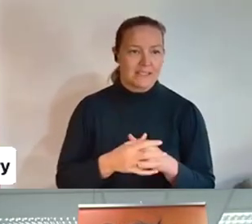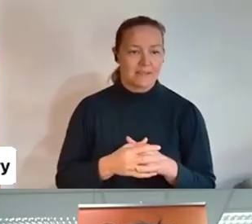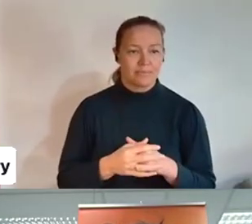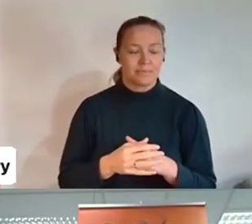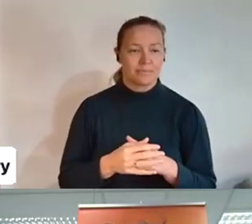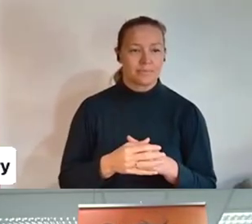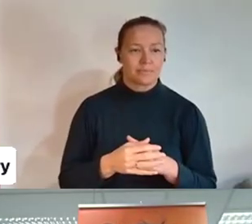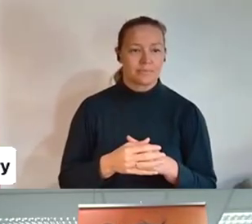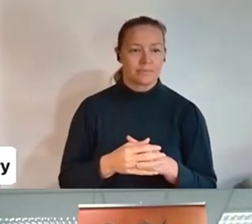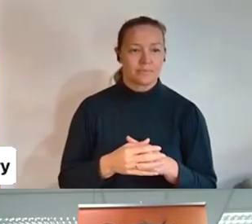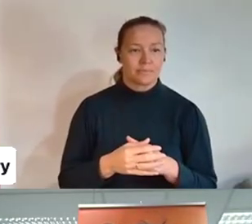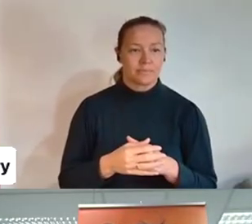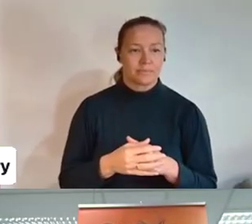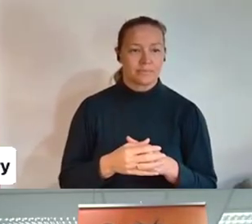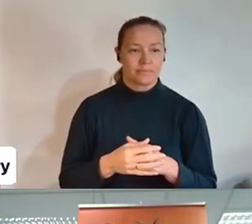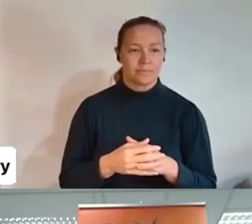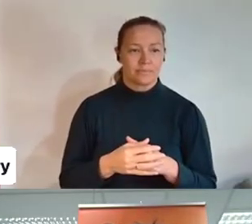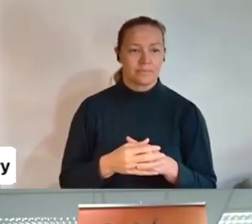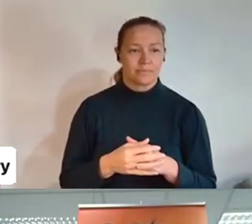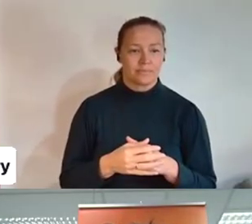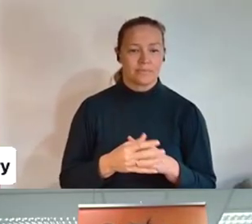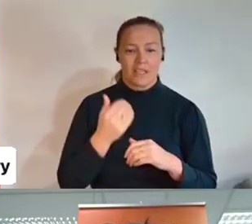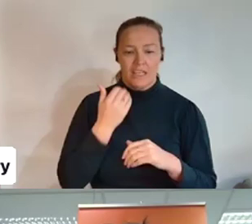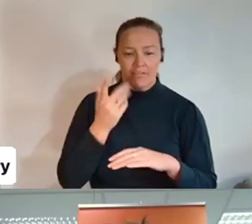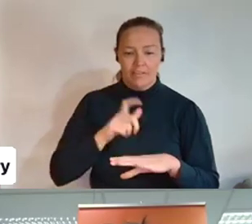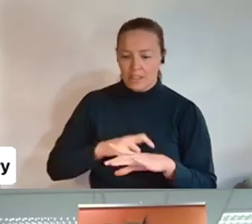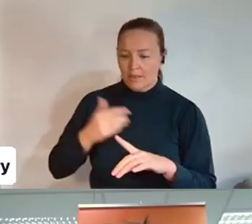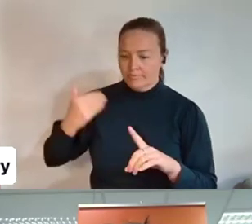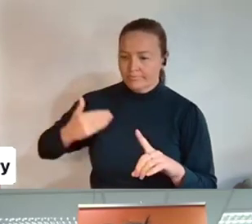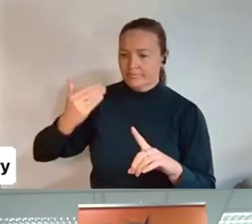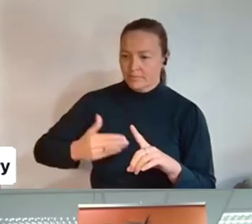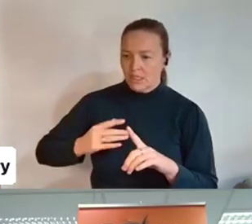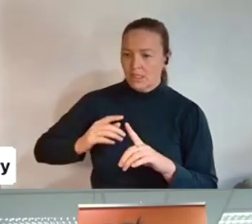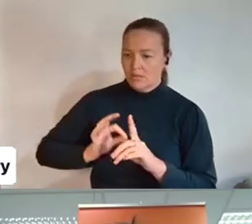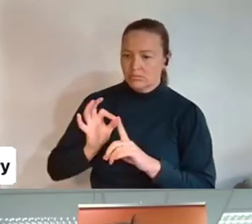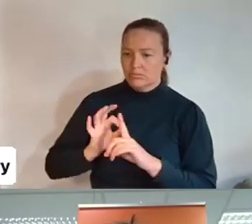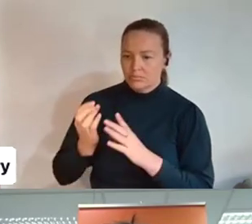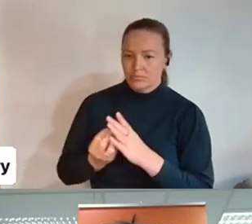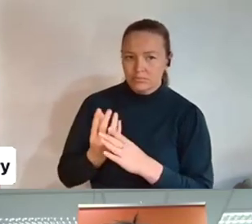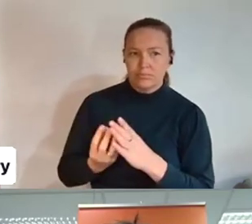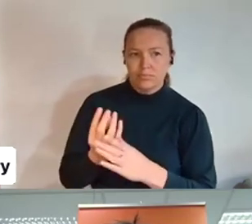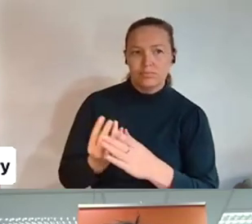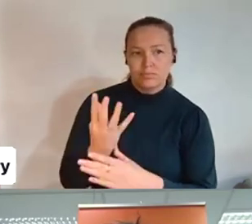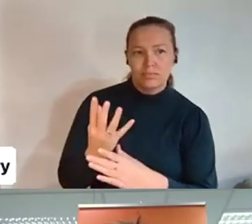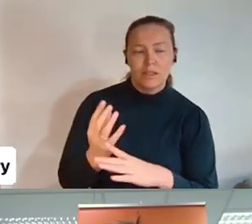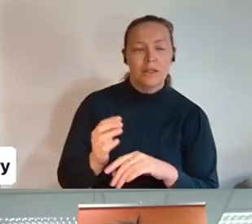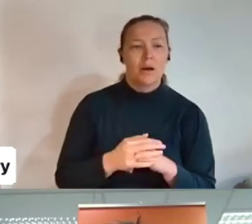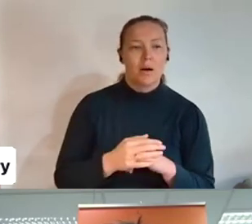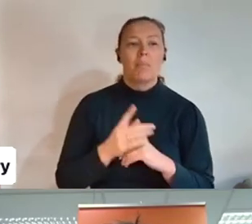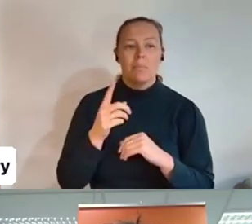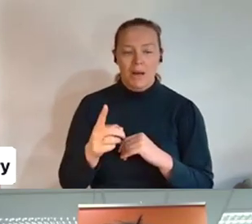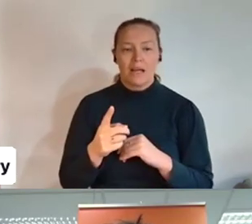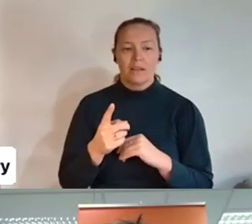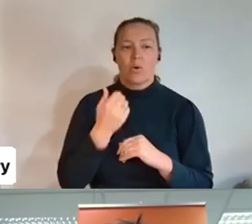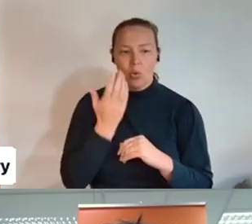time we continue to evolve and improve, and at the same time there's always more work to do.